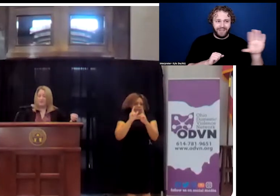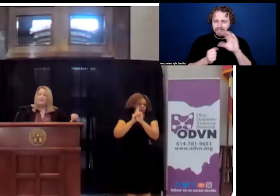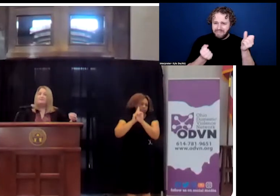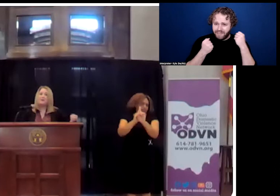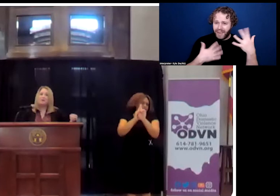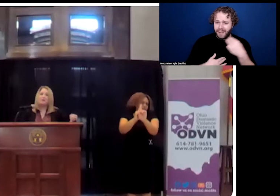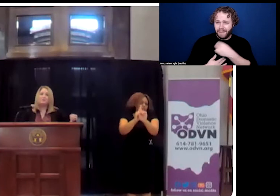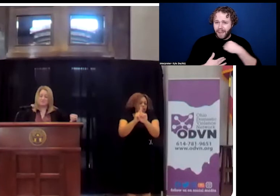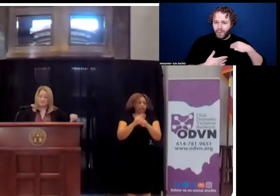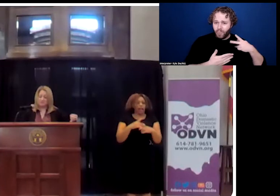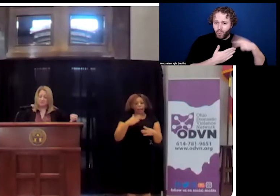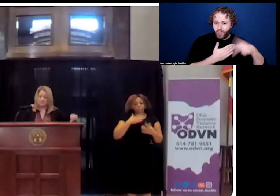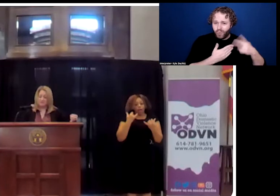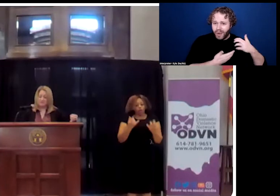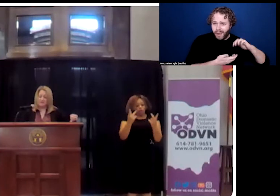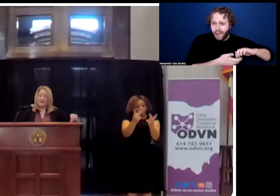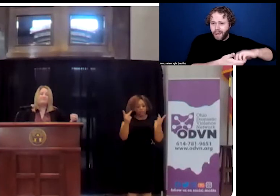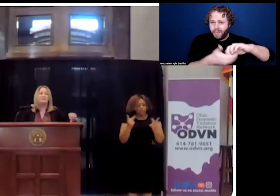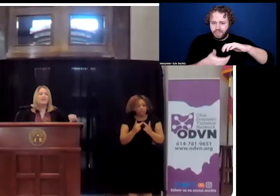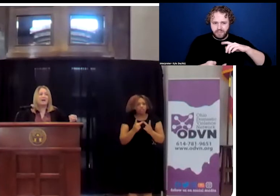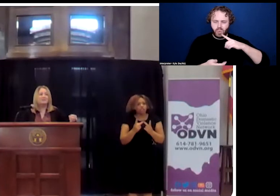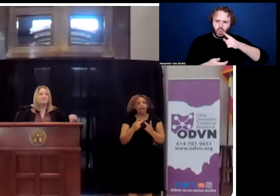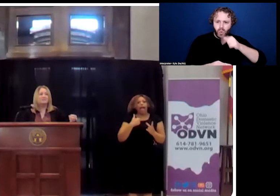And in my current position, I have a compassionate